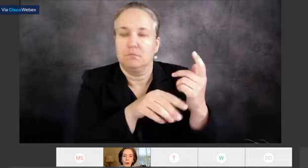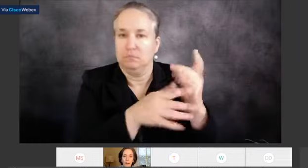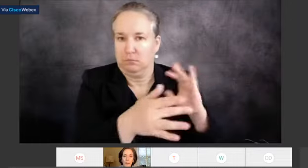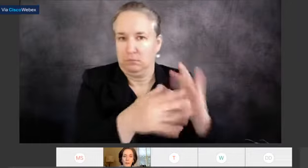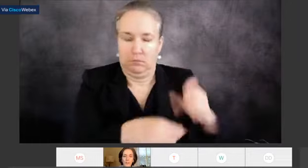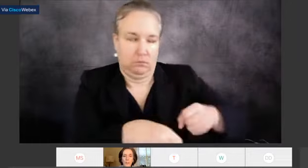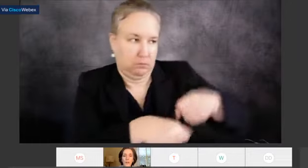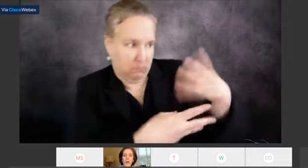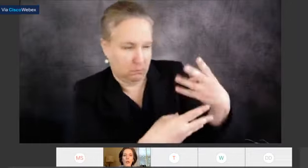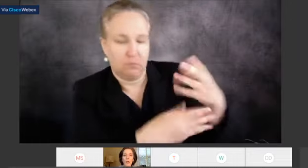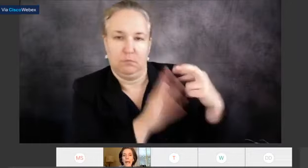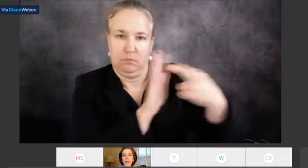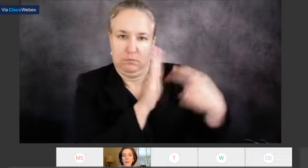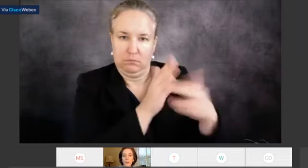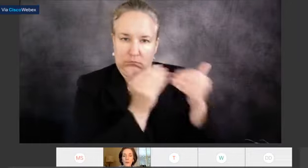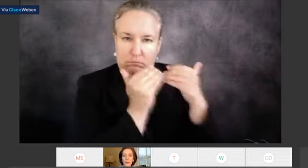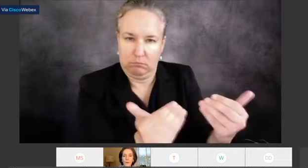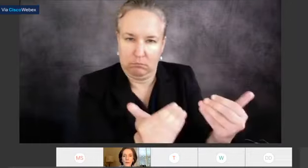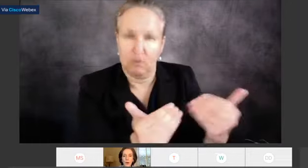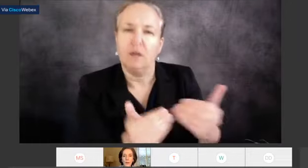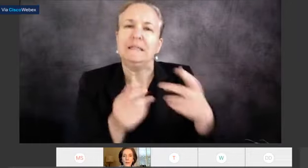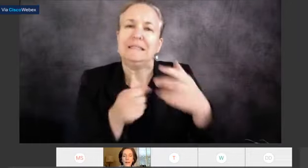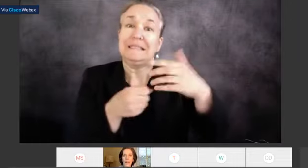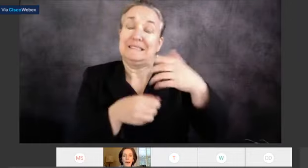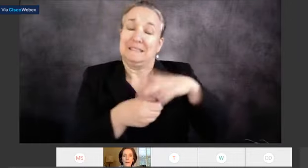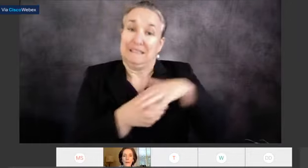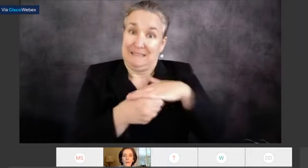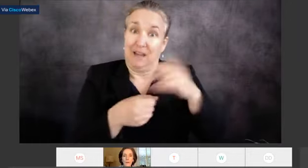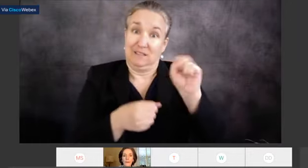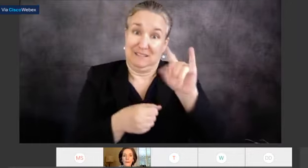friday you can register by phone that number is